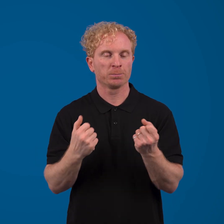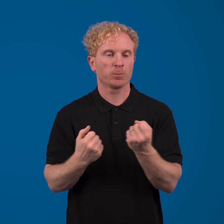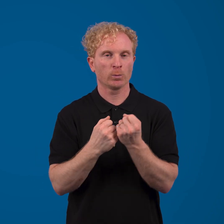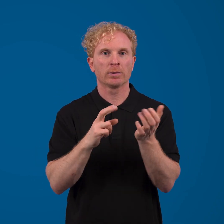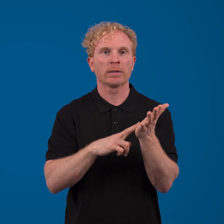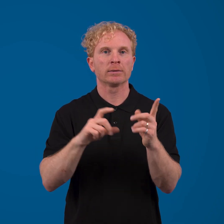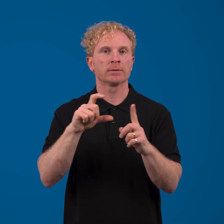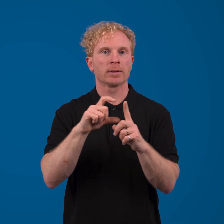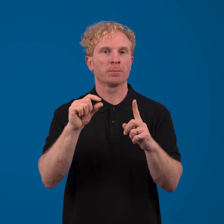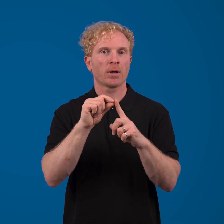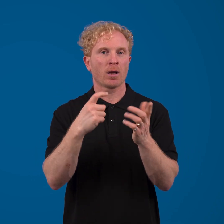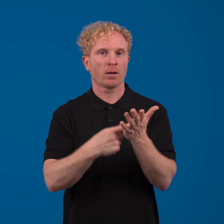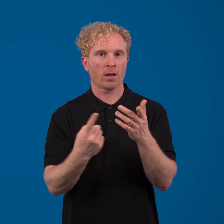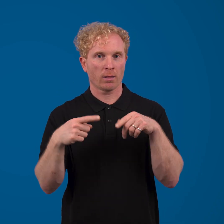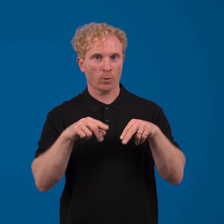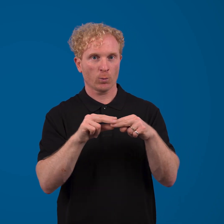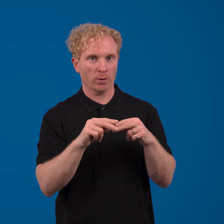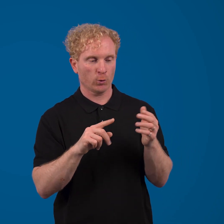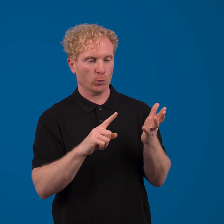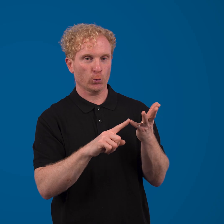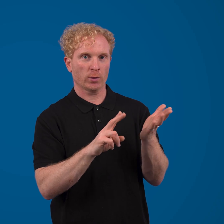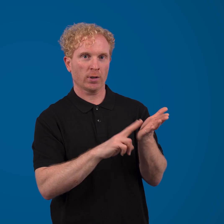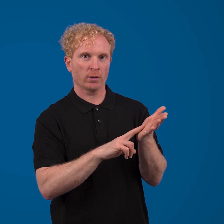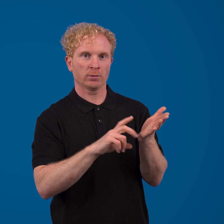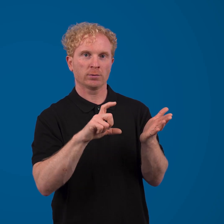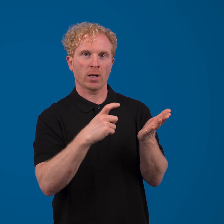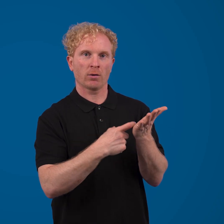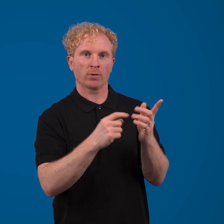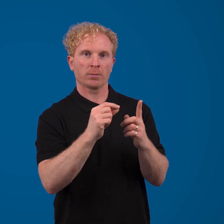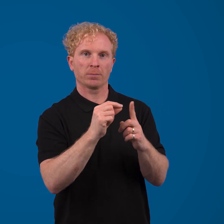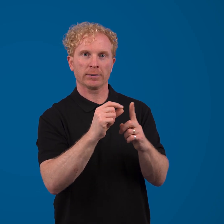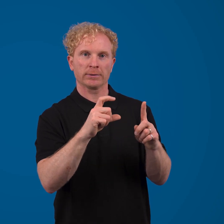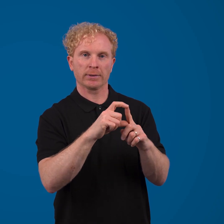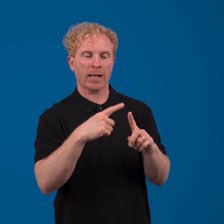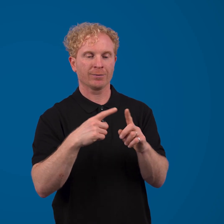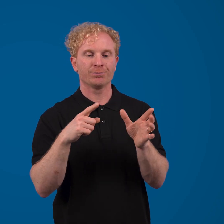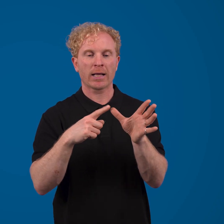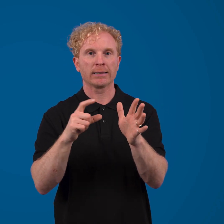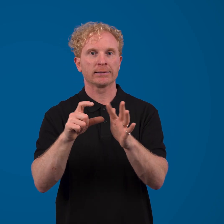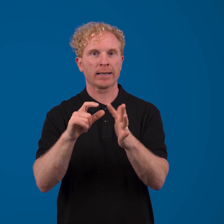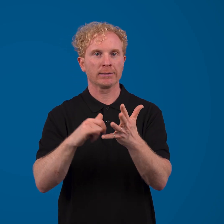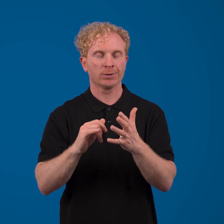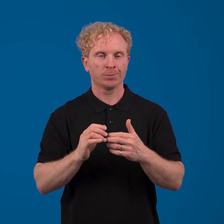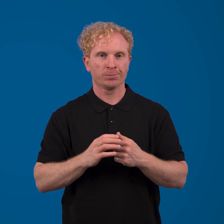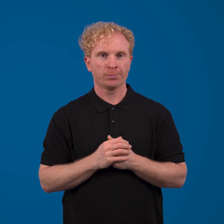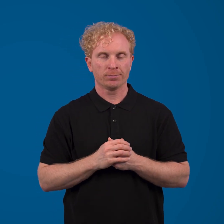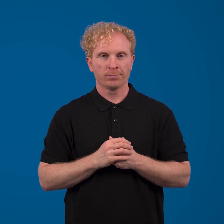and supported NDPR’s alignment with the UN CRPD and ADS.